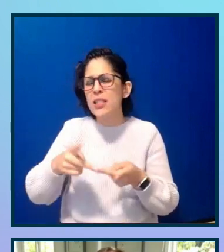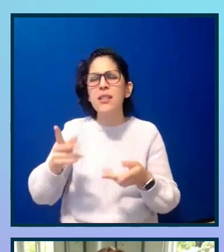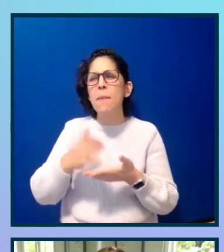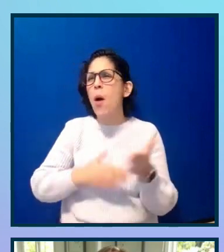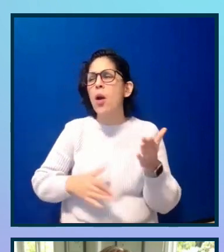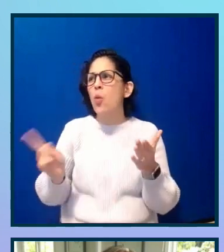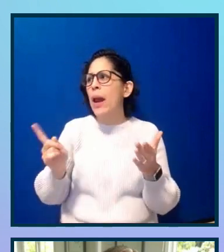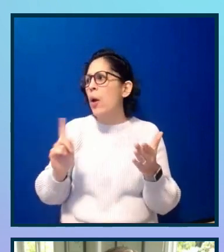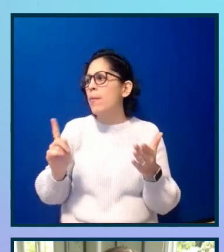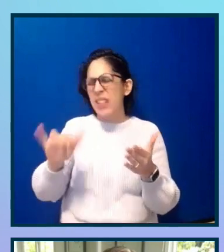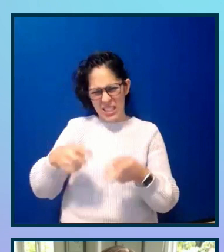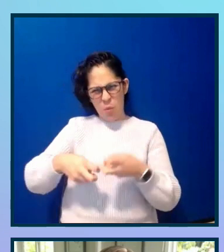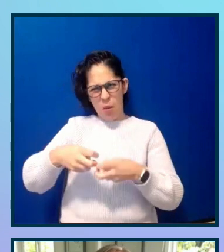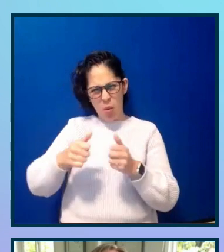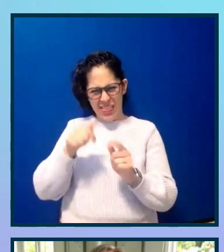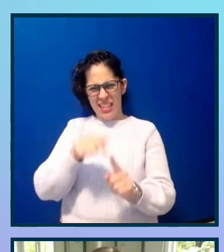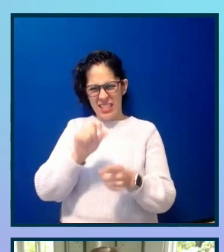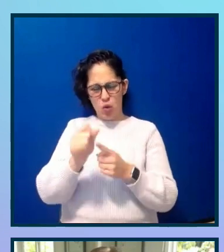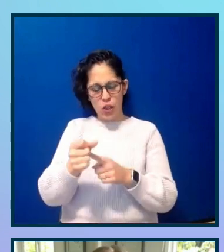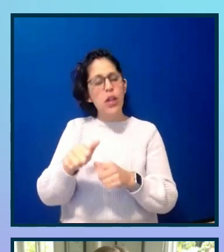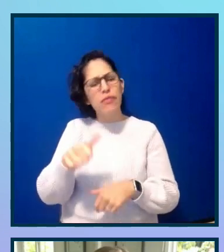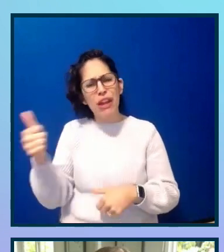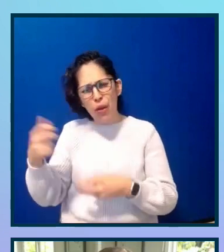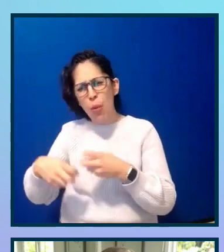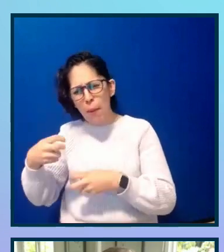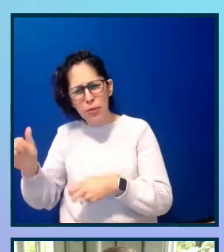that's the problem with this situation. The other problem, too, before I forget,